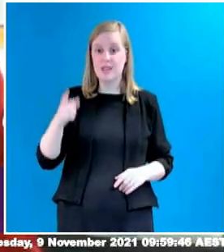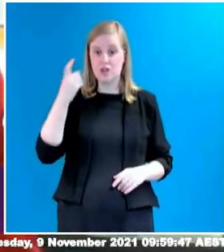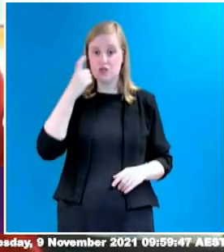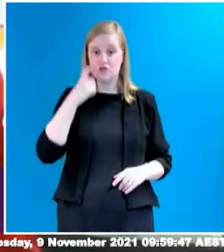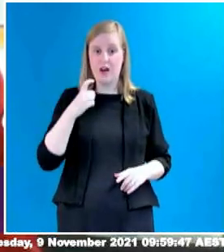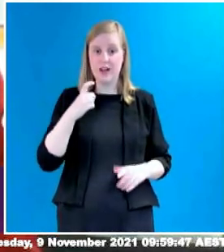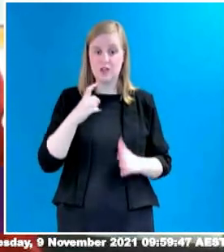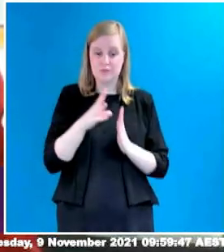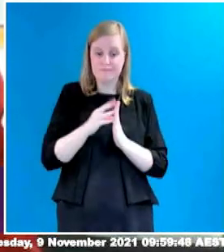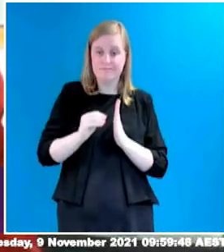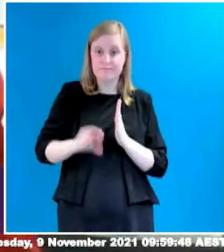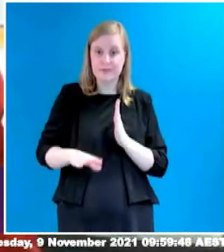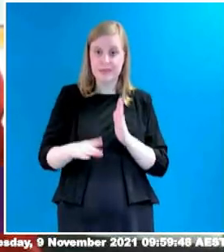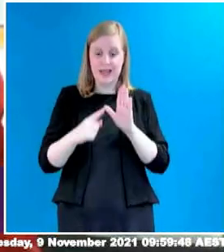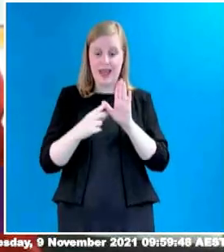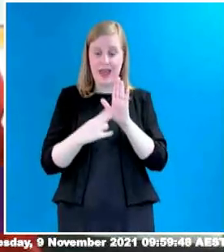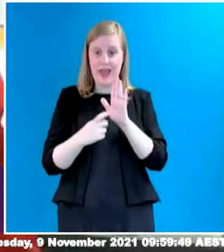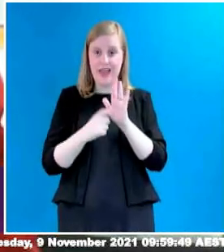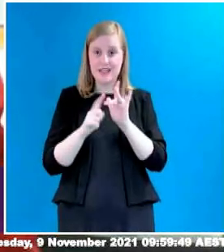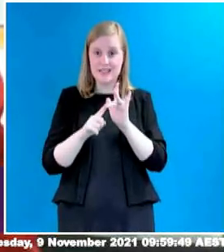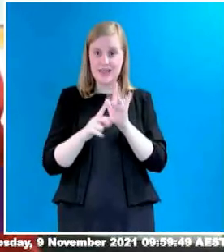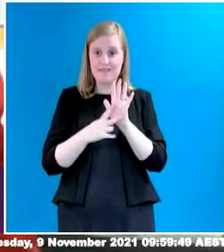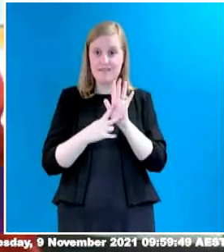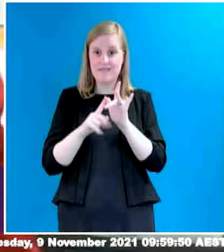at the federal level but also at local level.